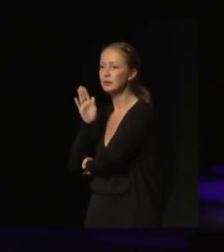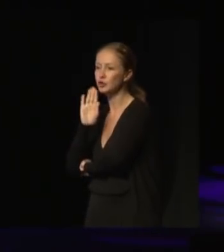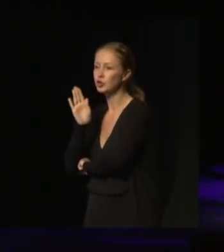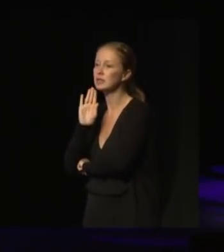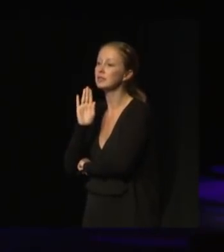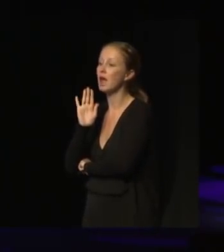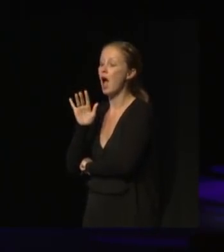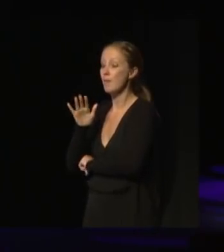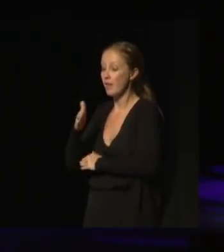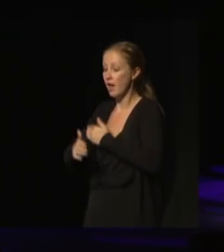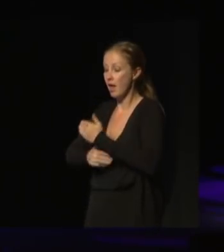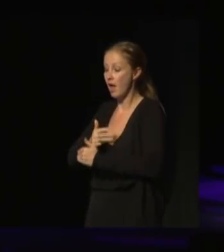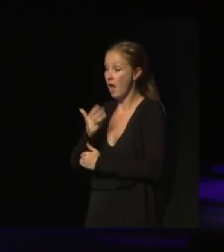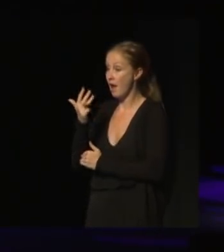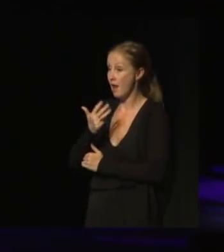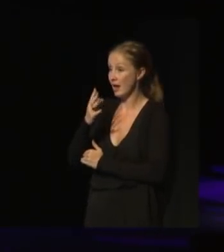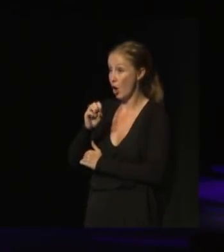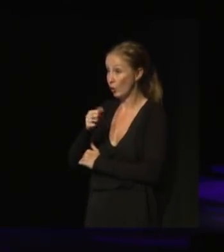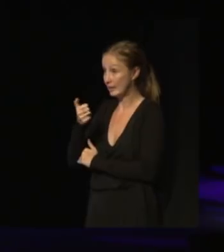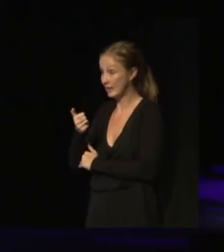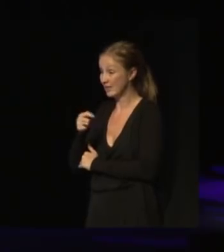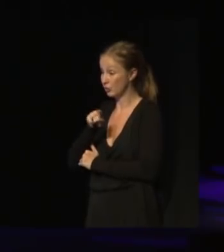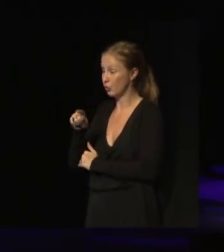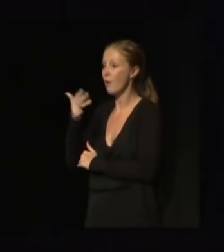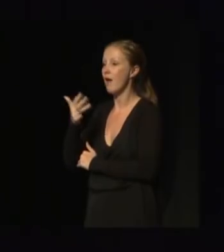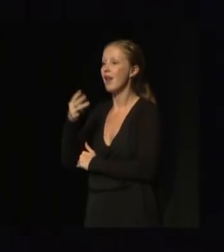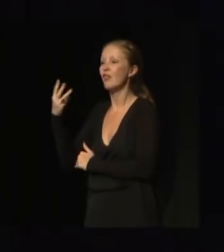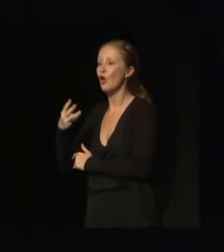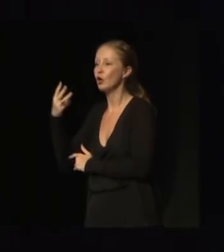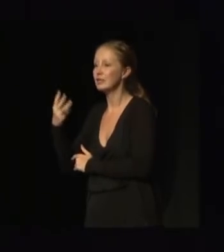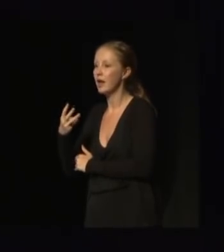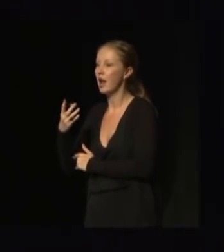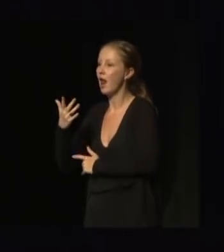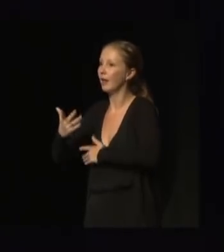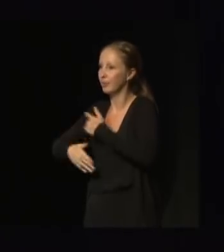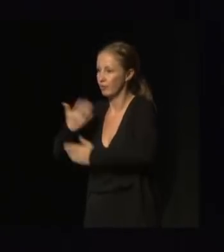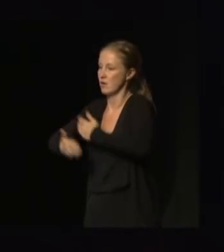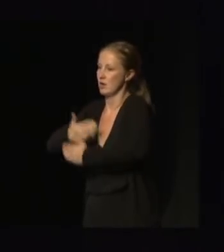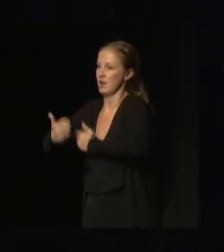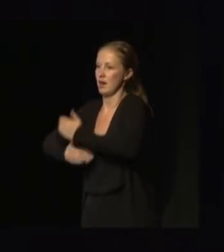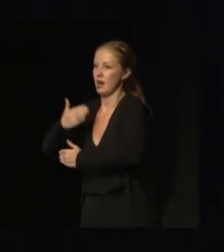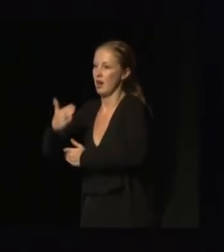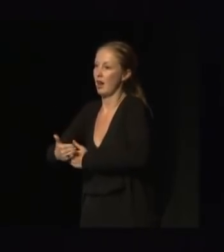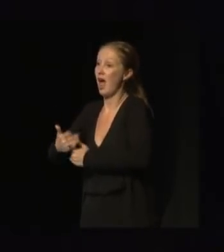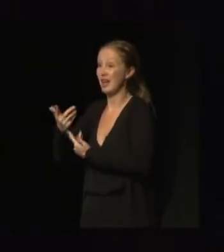from 1906 to 1913 the suffragettes move on with this in to property damage.